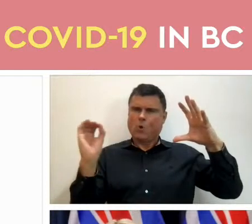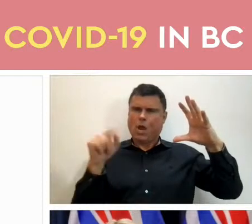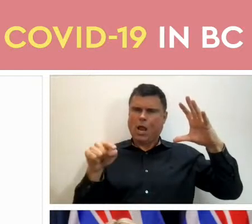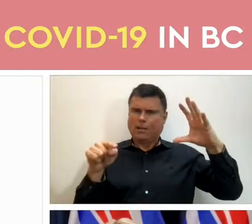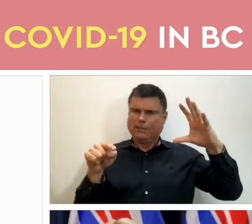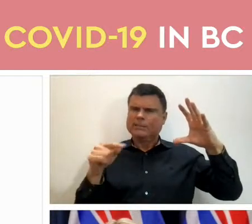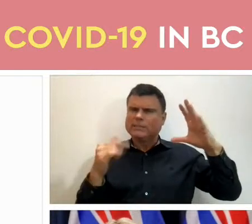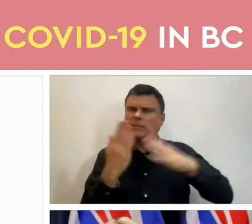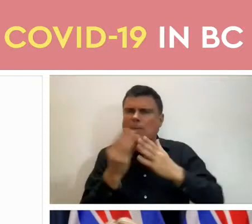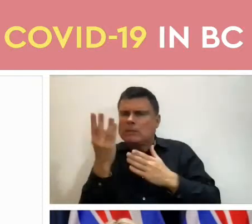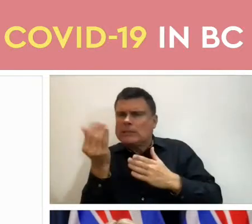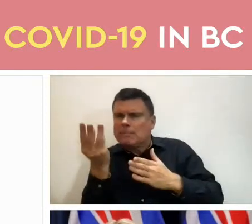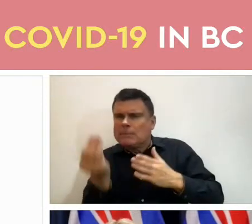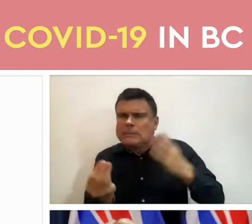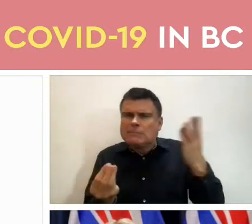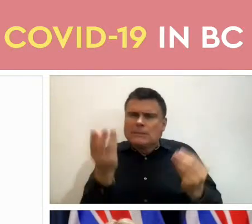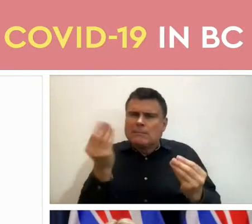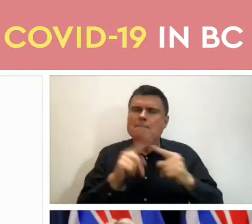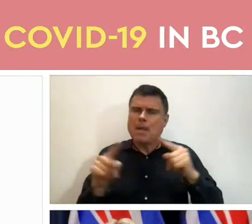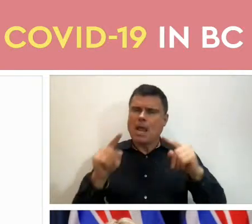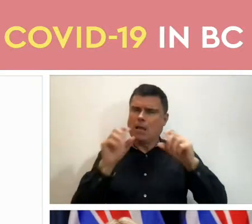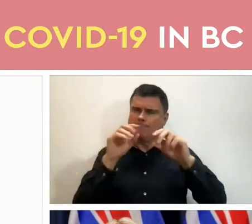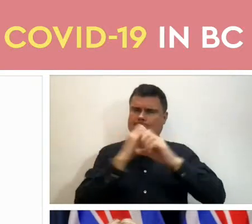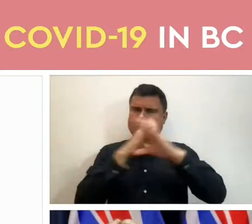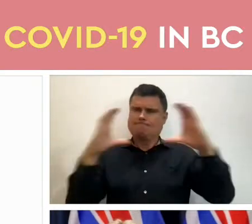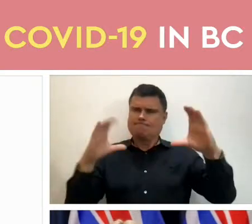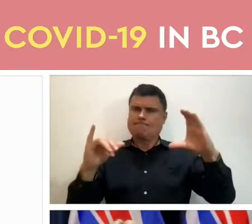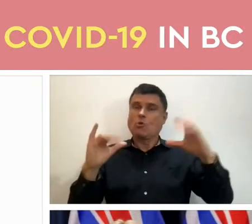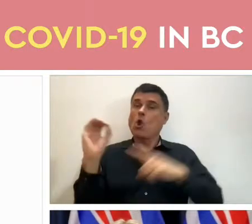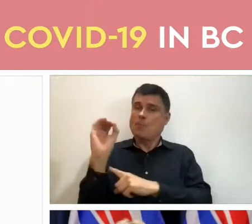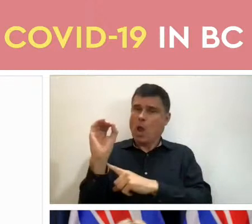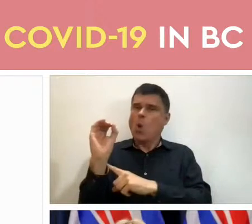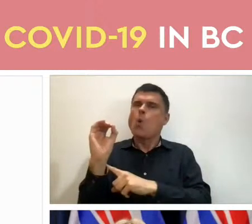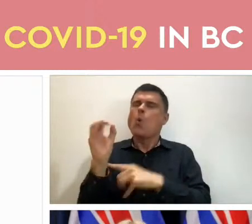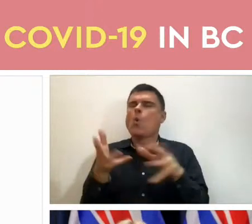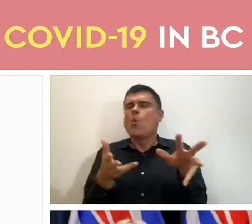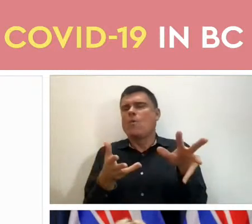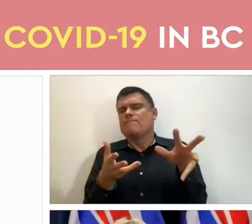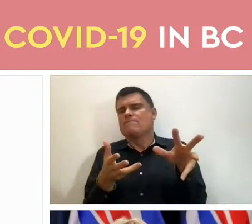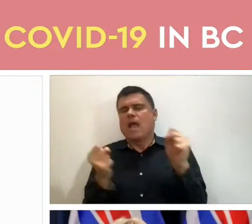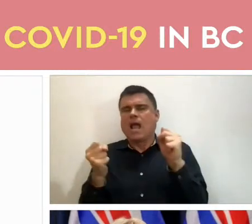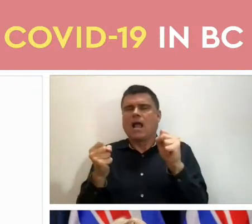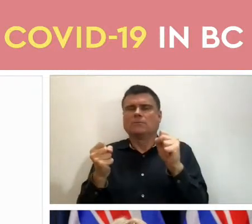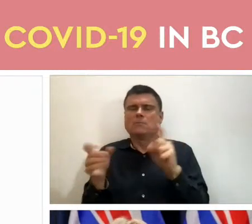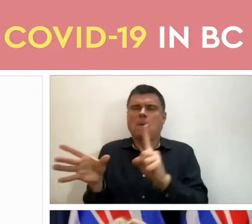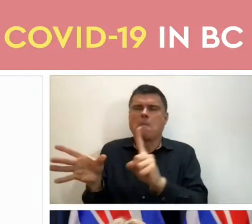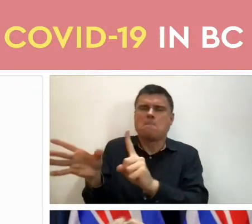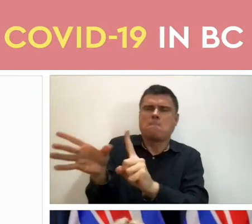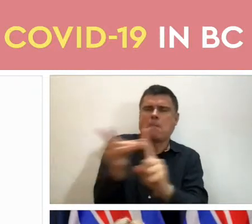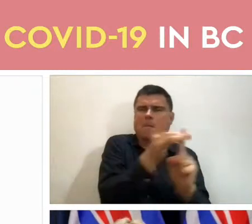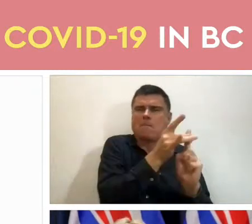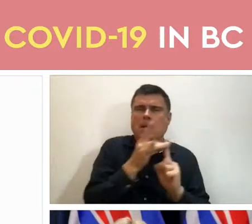definitely spreading rapidly and more transmissible than what we have seen with the Delta